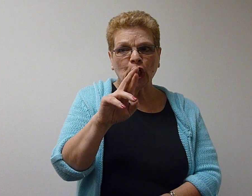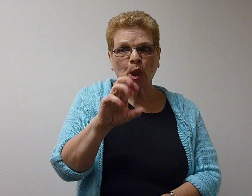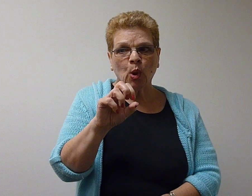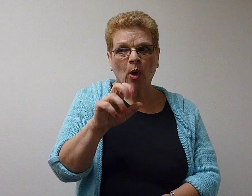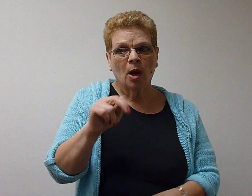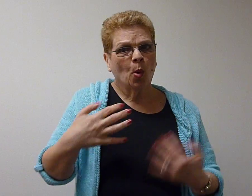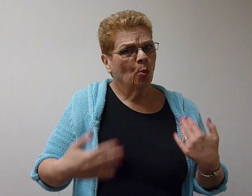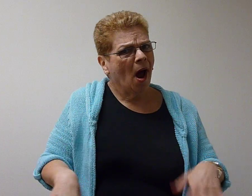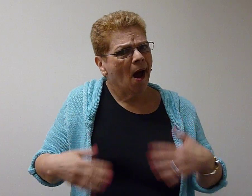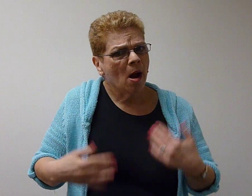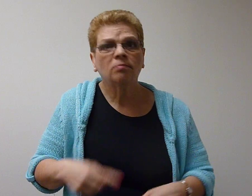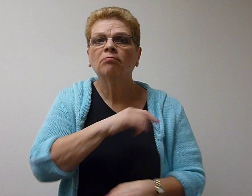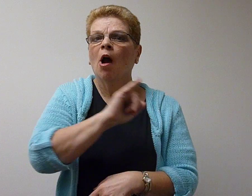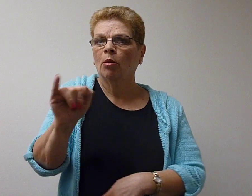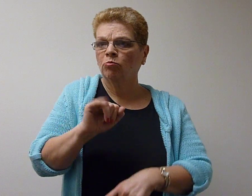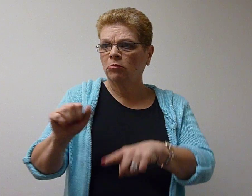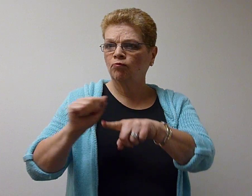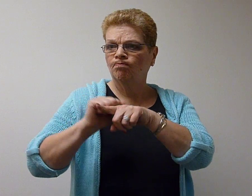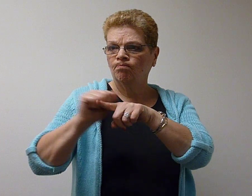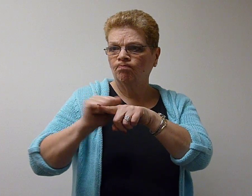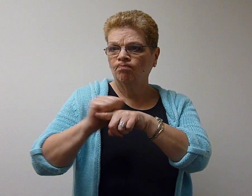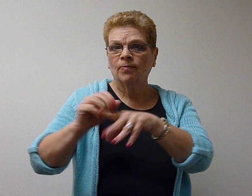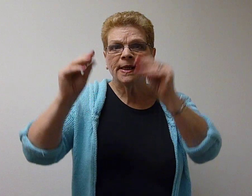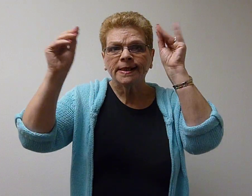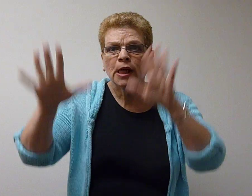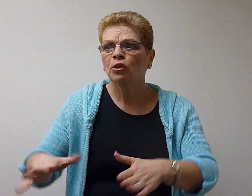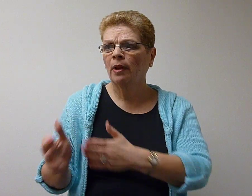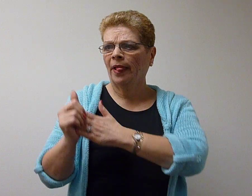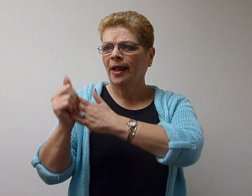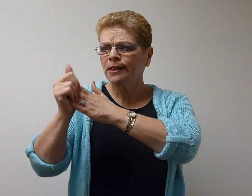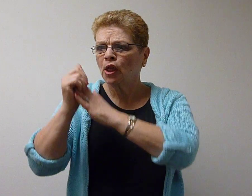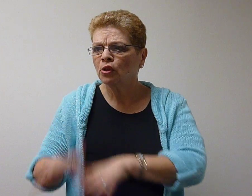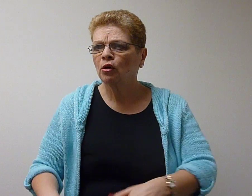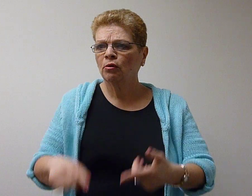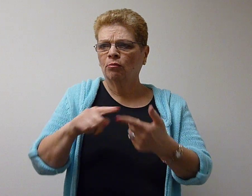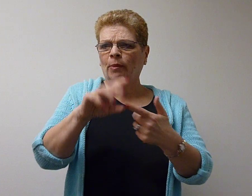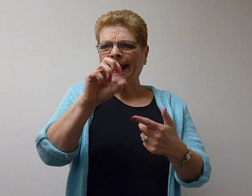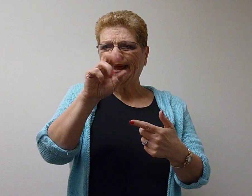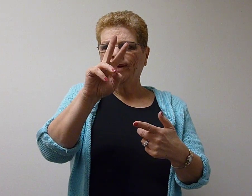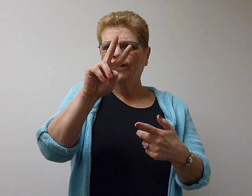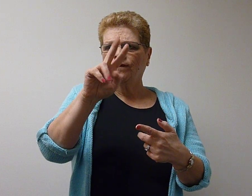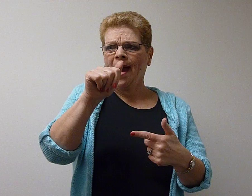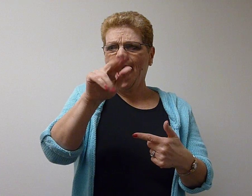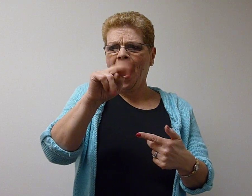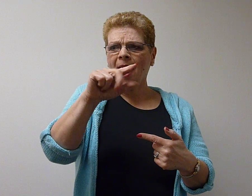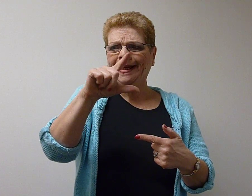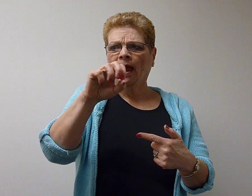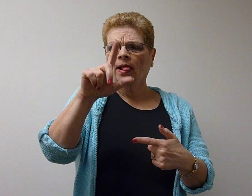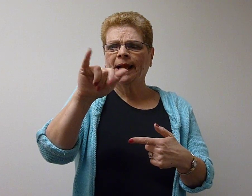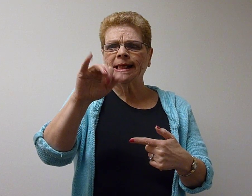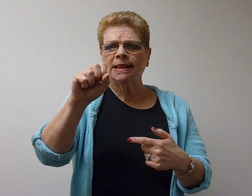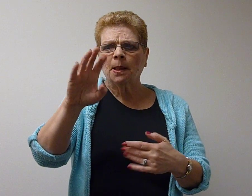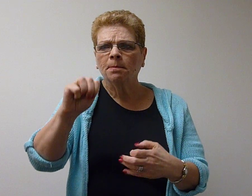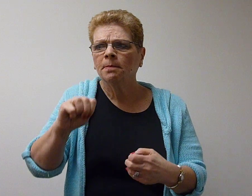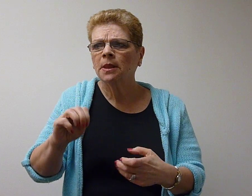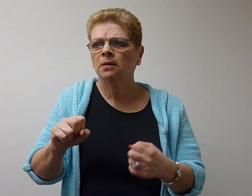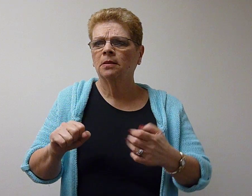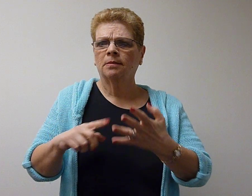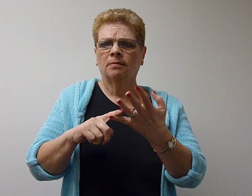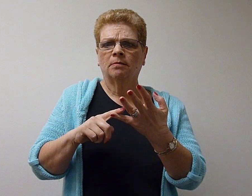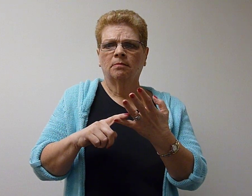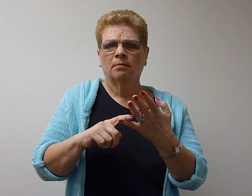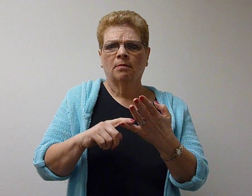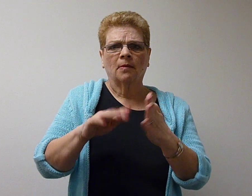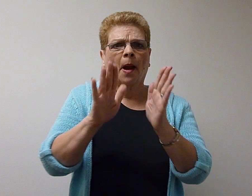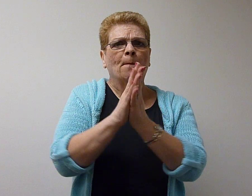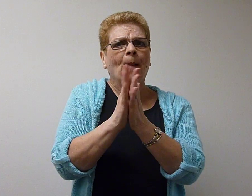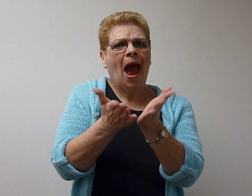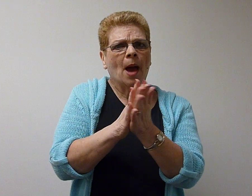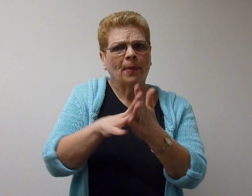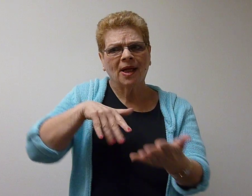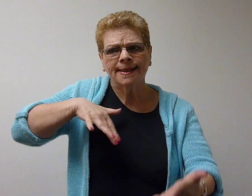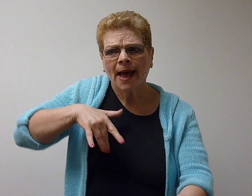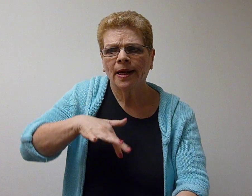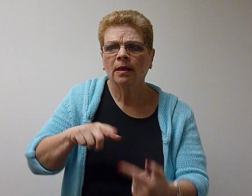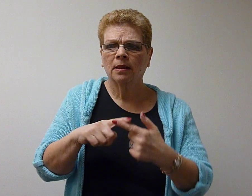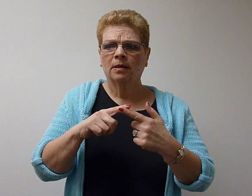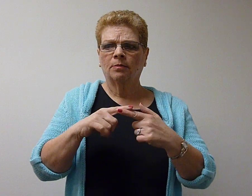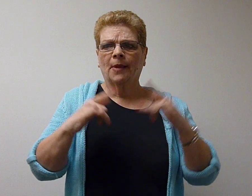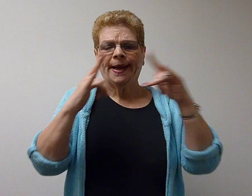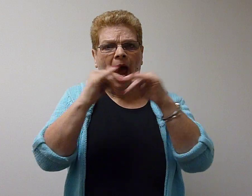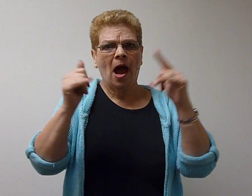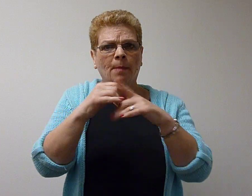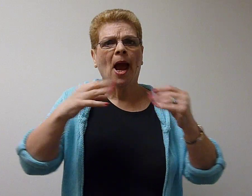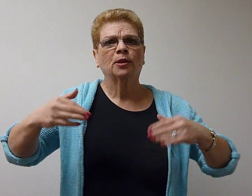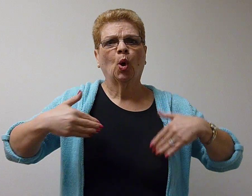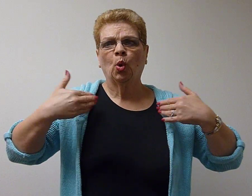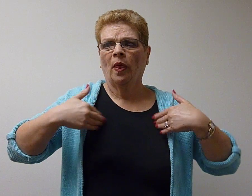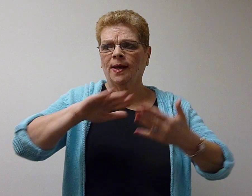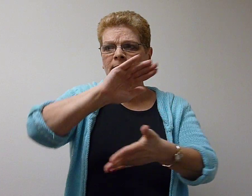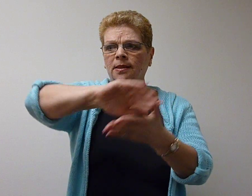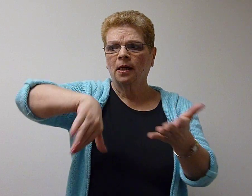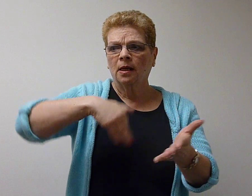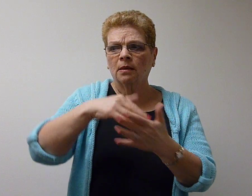He also trained teachers, leaders, evangelism, Bible meetings, camps and youth centers